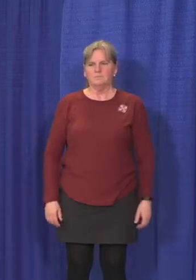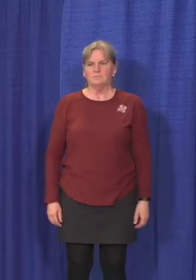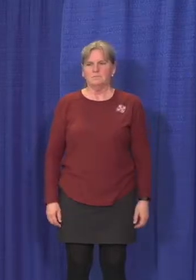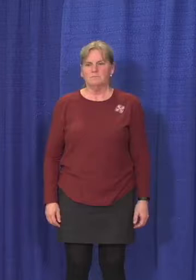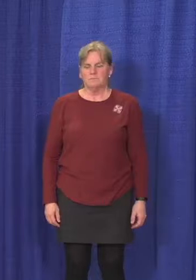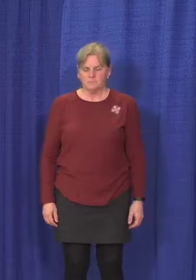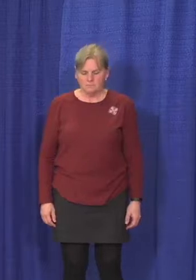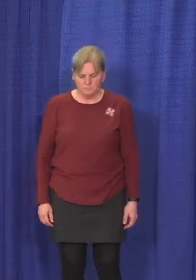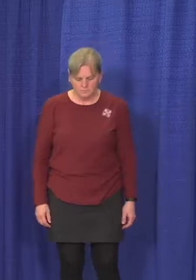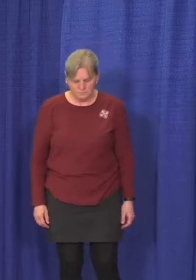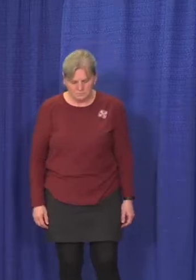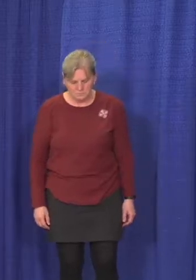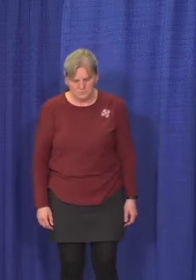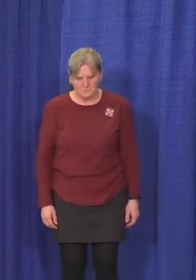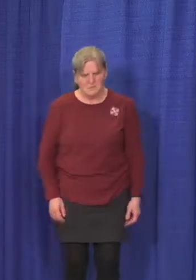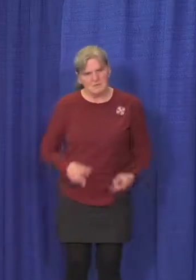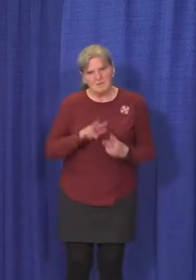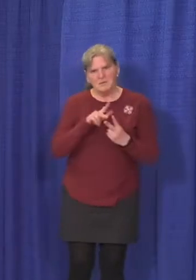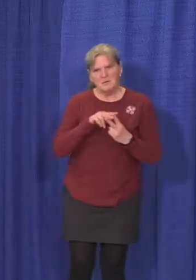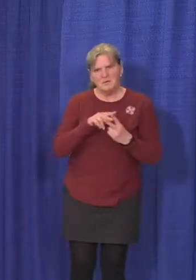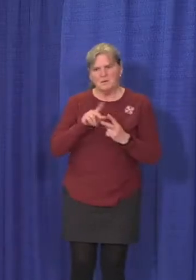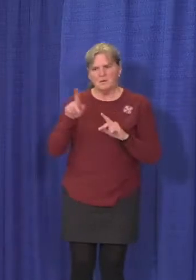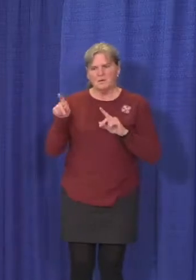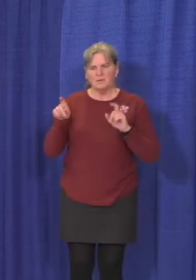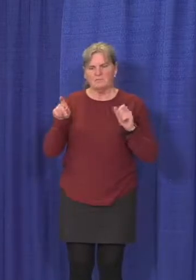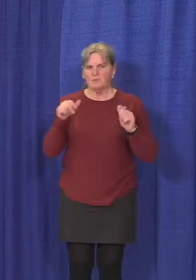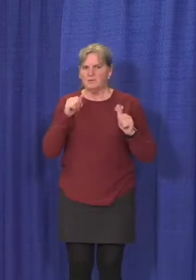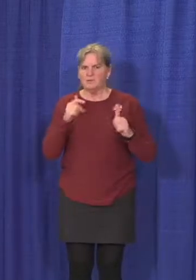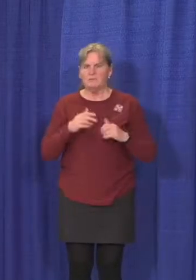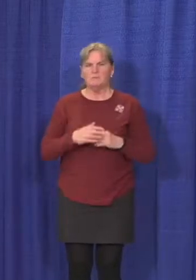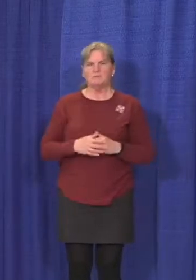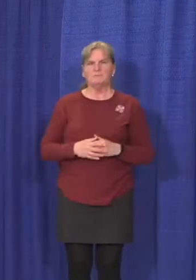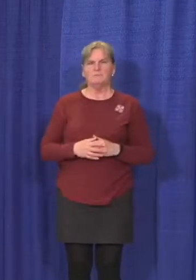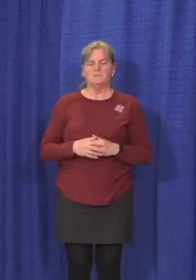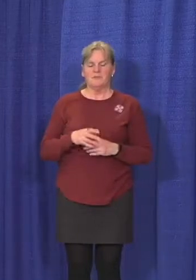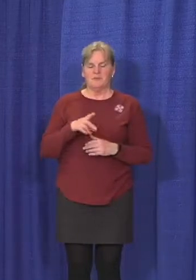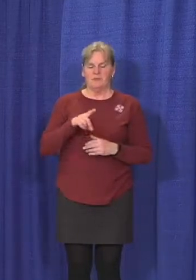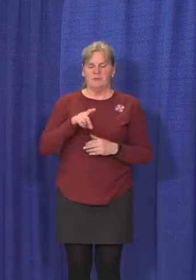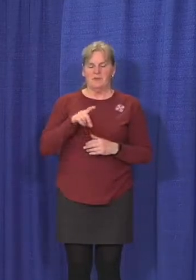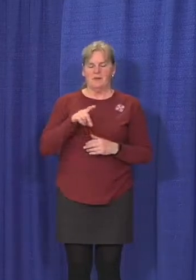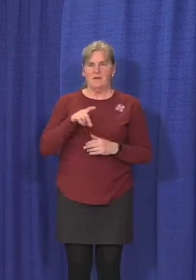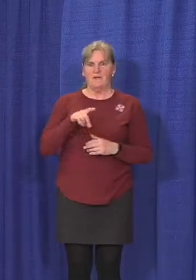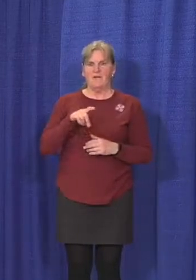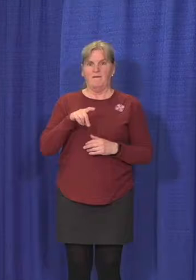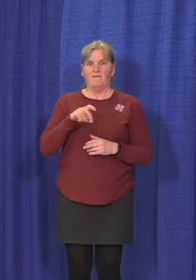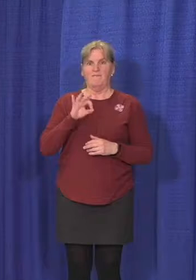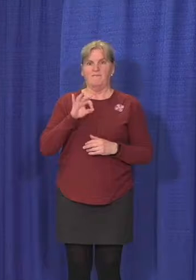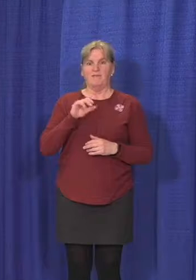Reporter: My first question could be for either one of them.